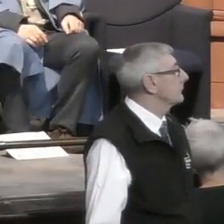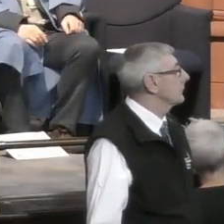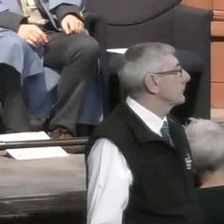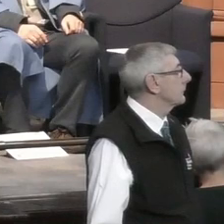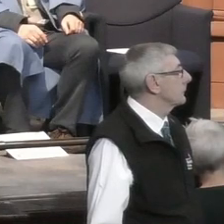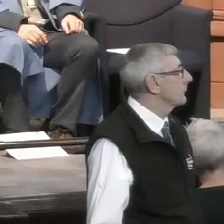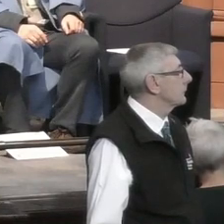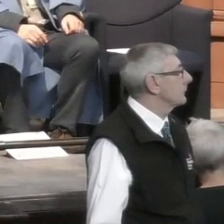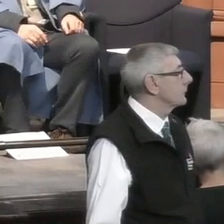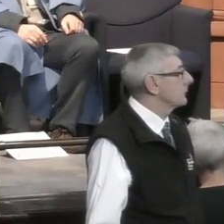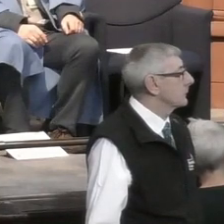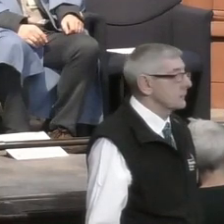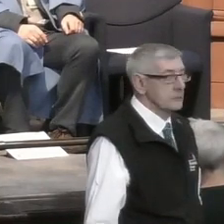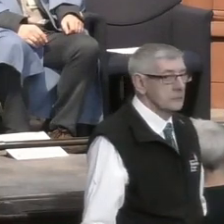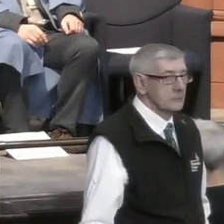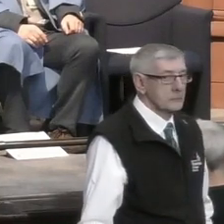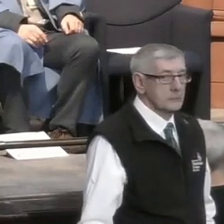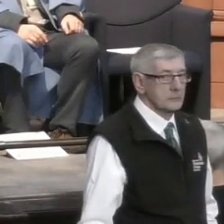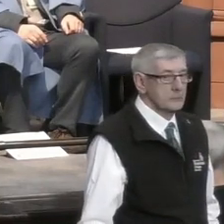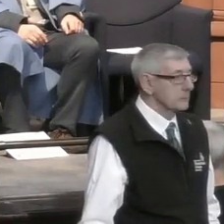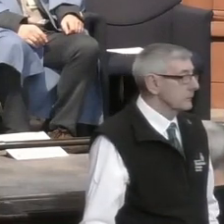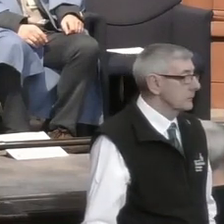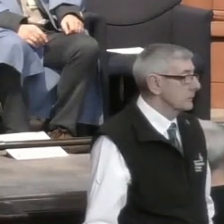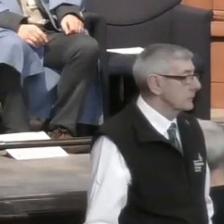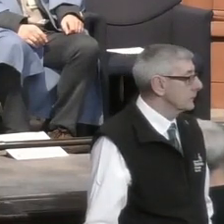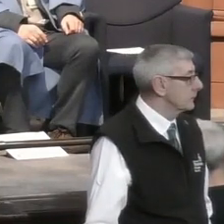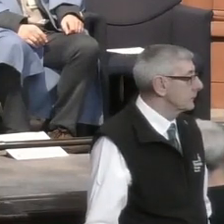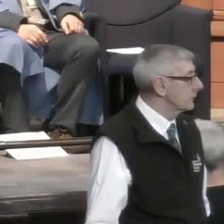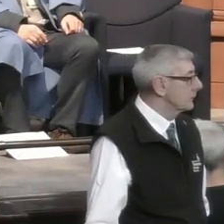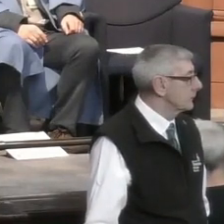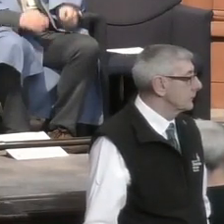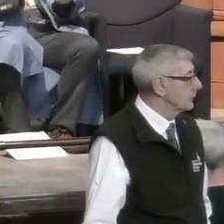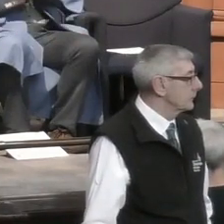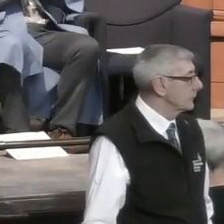For the Certificate in Applied Business Skills Forming Futures. Ross Owns.